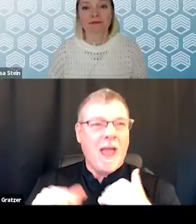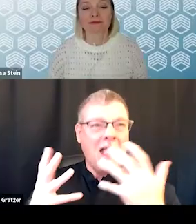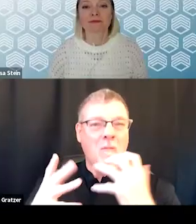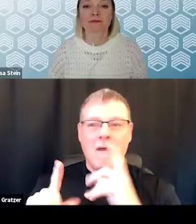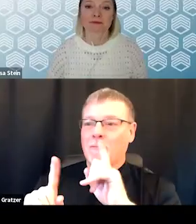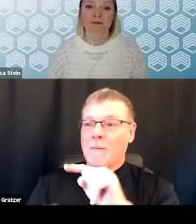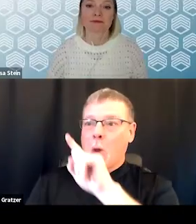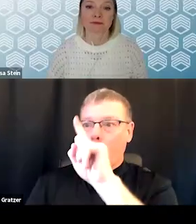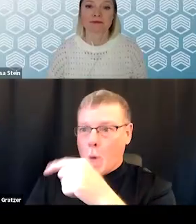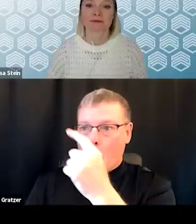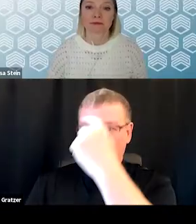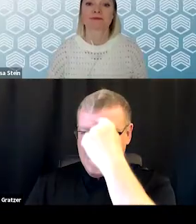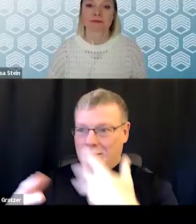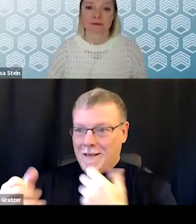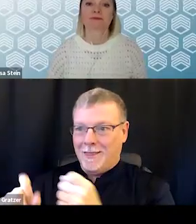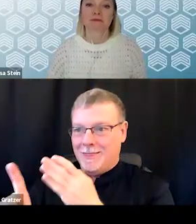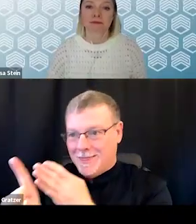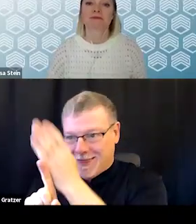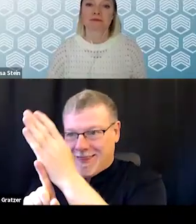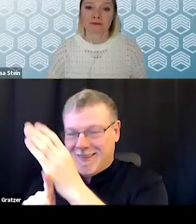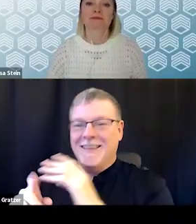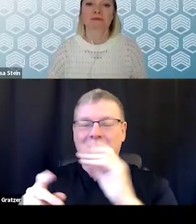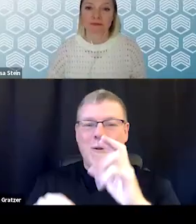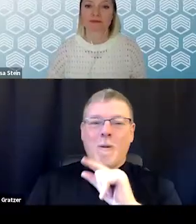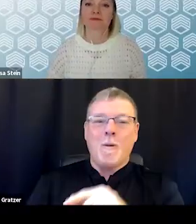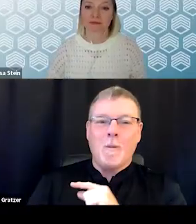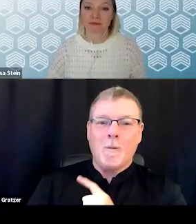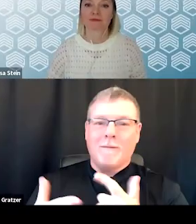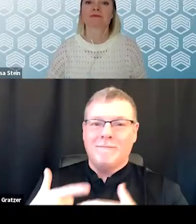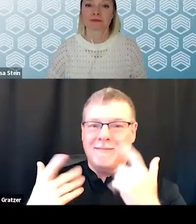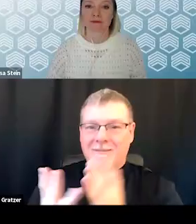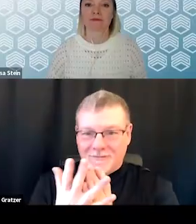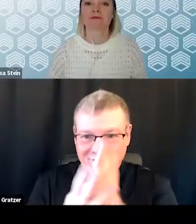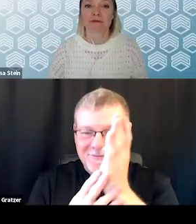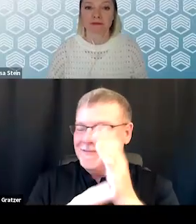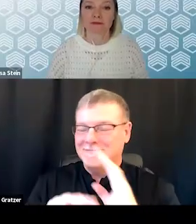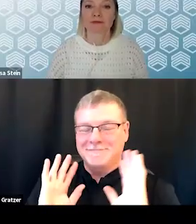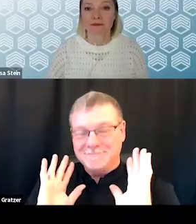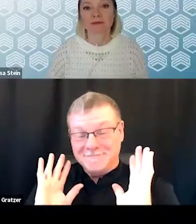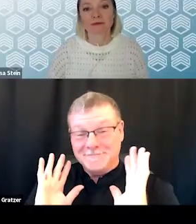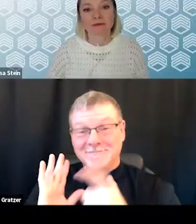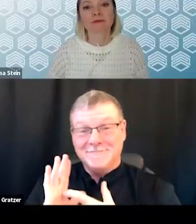to only mental health calls or only quality-of-life concerns, so it takes a lot of effort